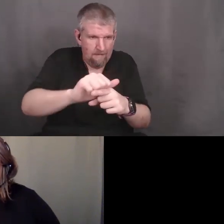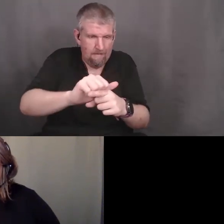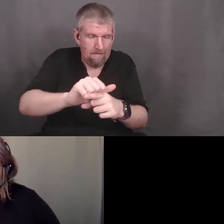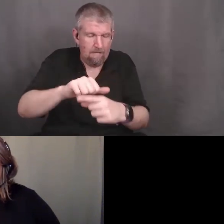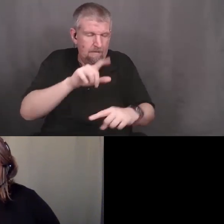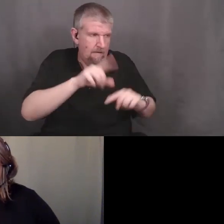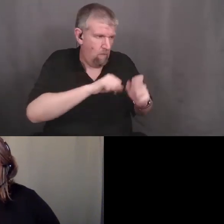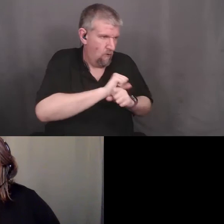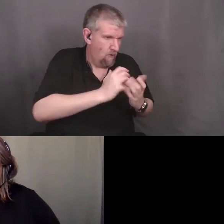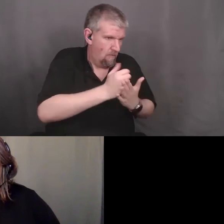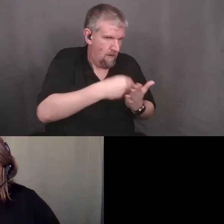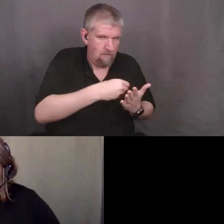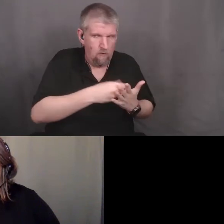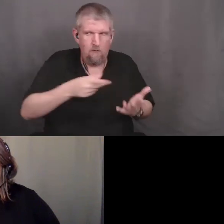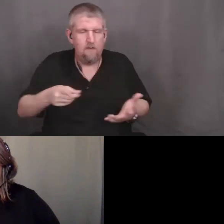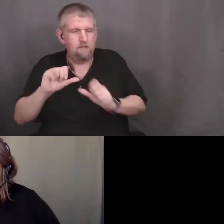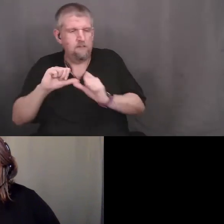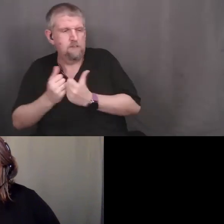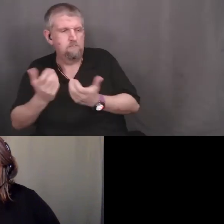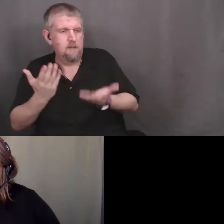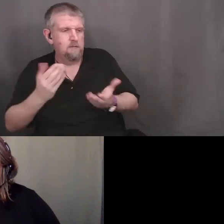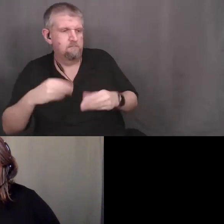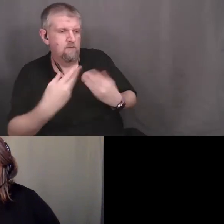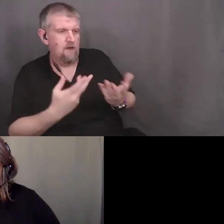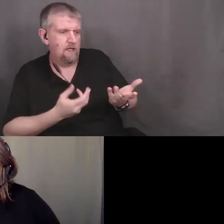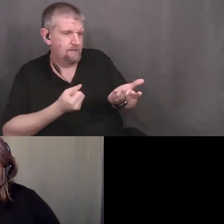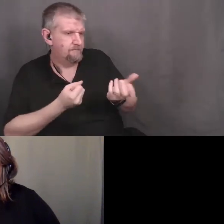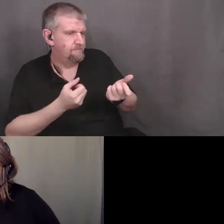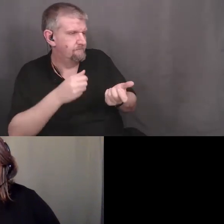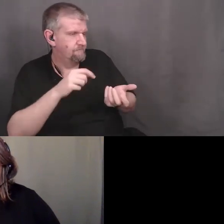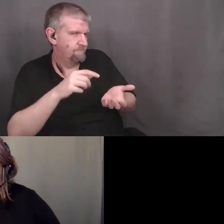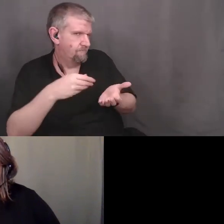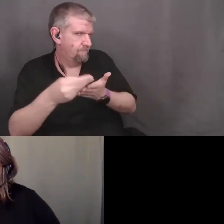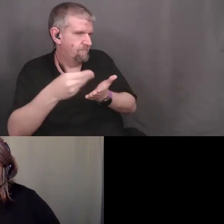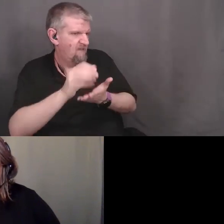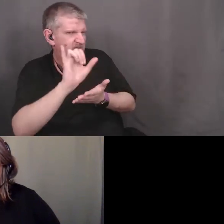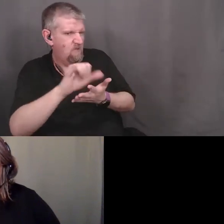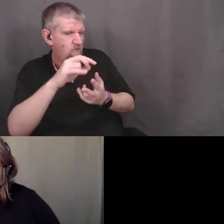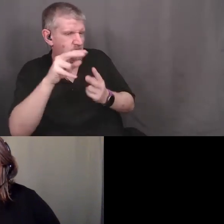the agency may be able to provide that in excess of everyday living expenses.